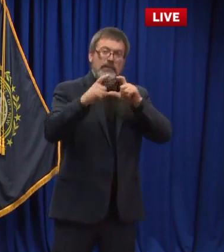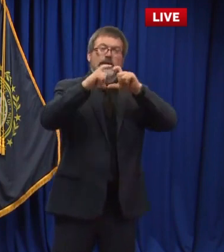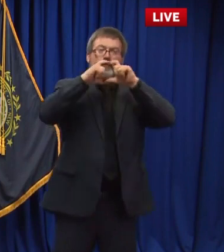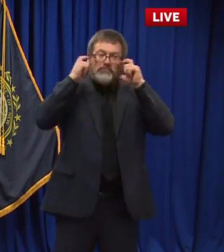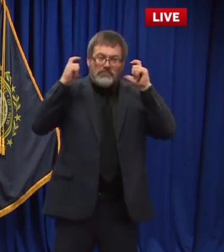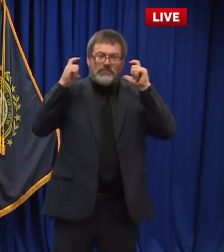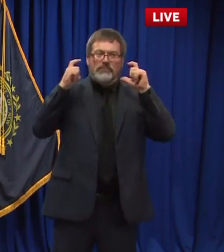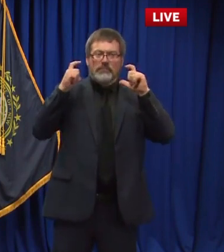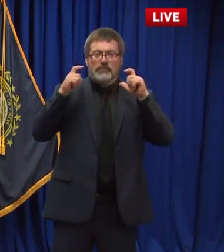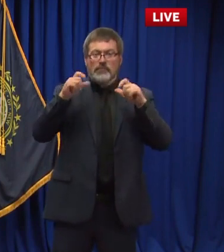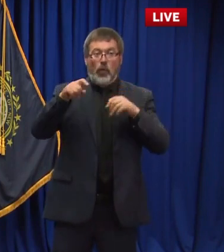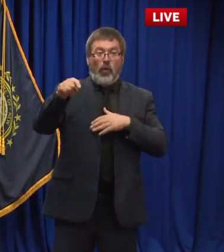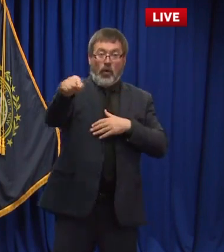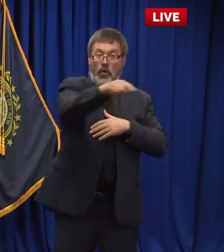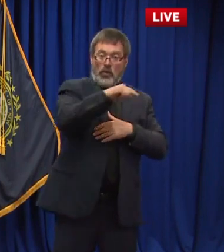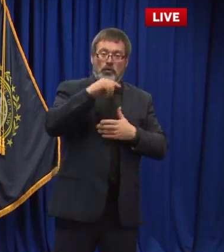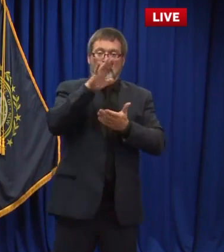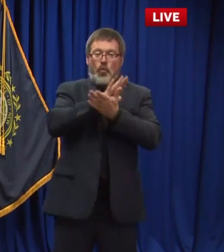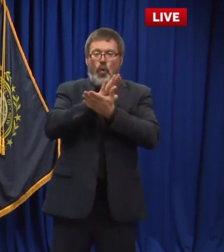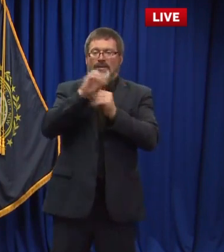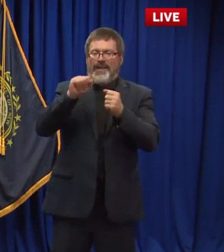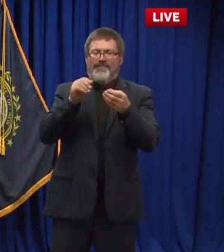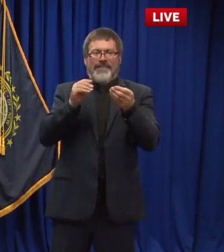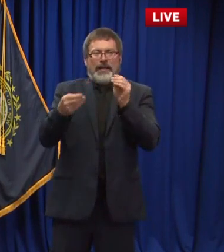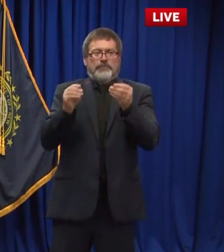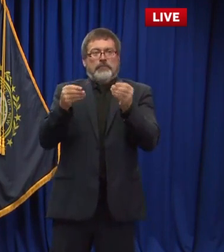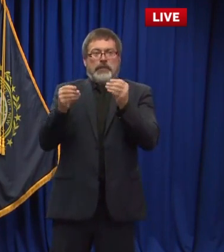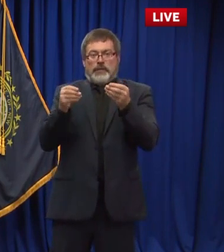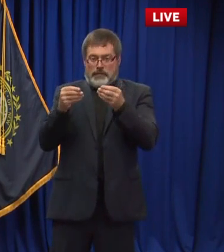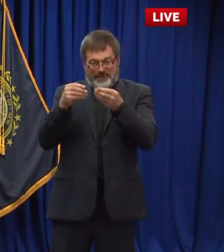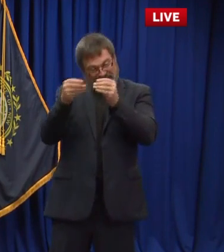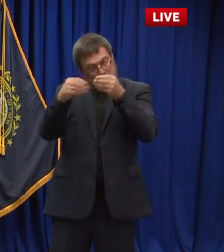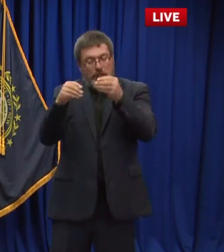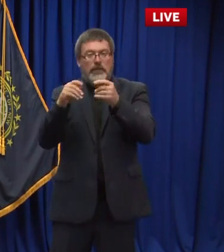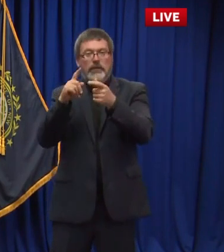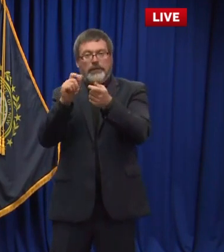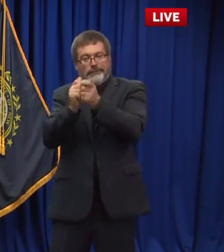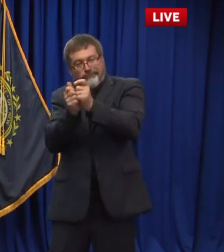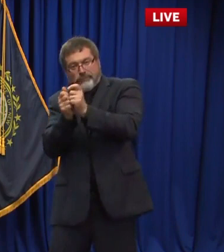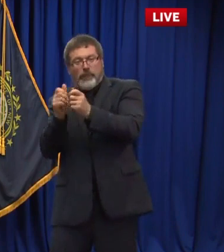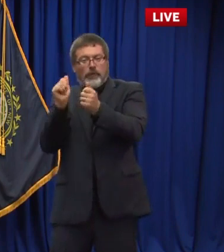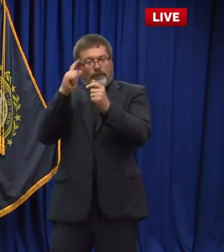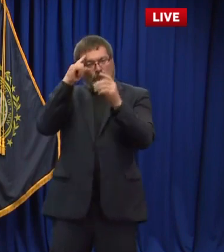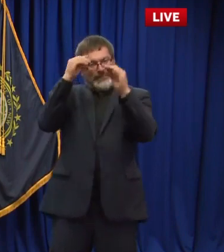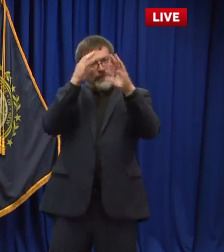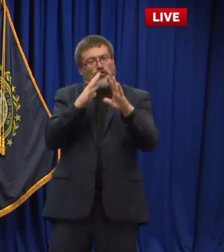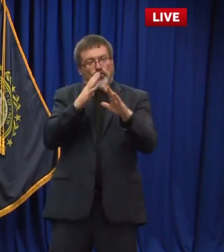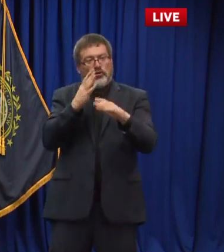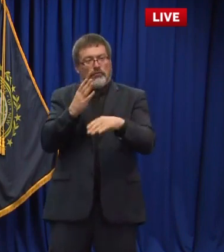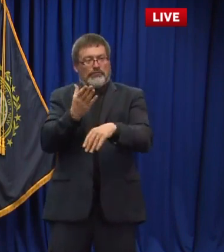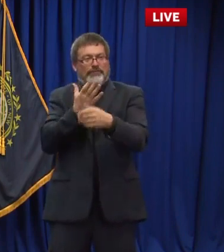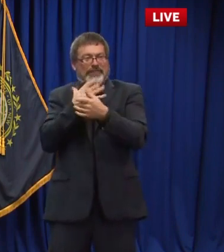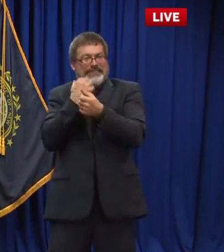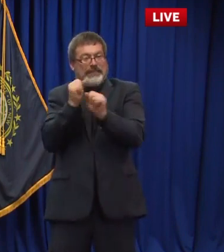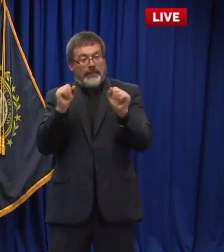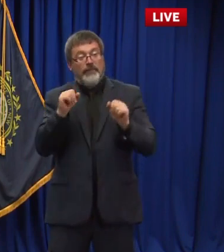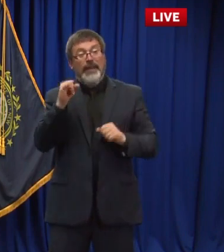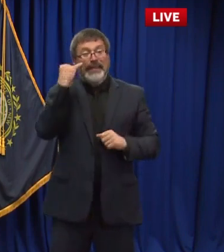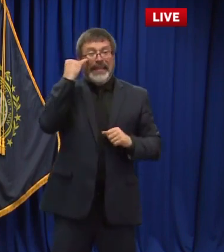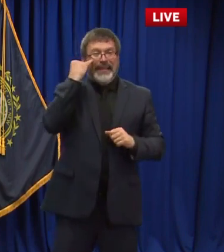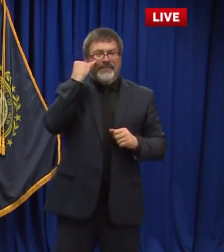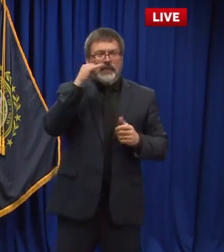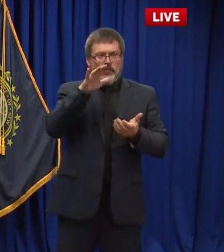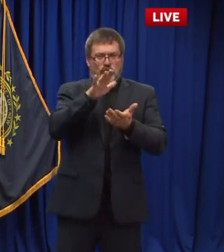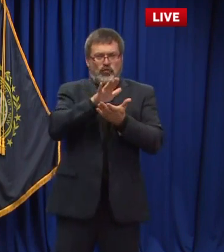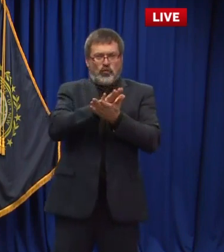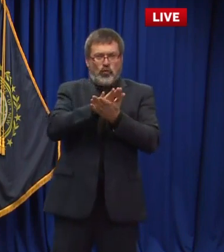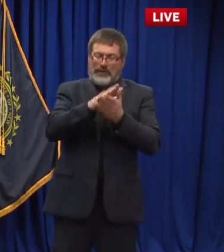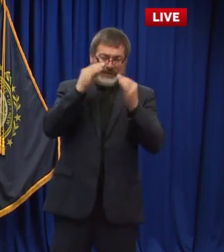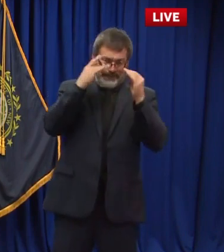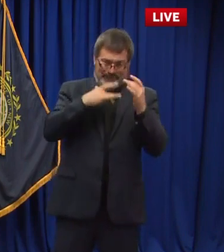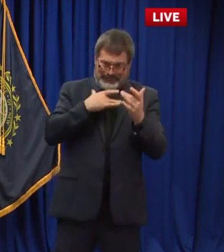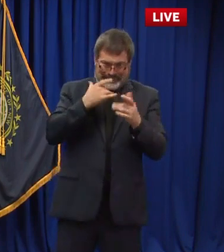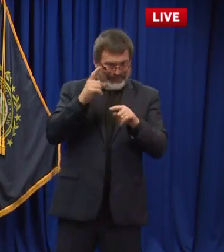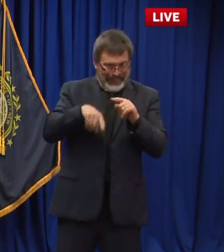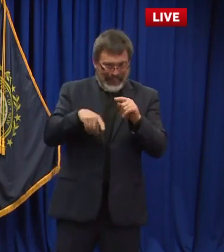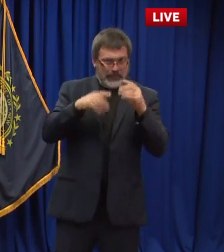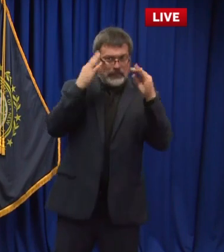I BELIEVE THE GUIDANCE DOCUMENT WE HAVE PUT TOGETHER ALLOWS FOR SOCIAL DISTANCING AND MASK WEARING AND CAN ALLOW STUDENTS TO MEET THE NEEDS OF THOSE INDIVIDUALS.